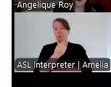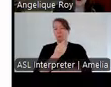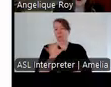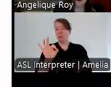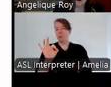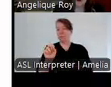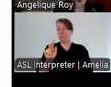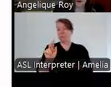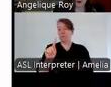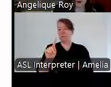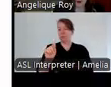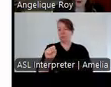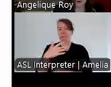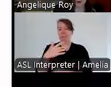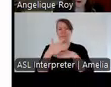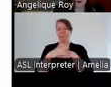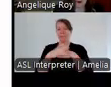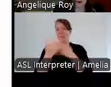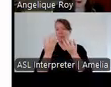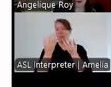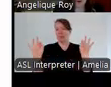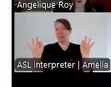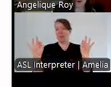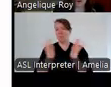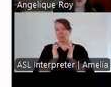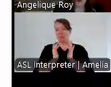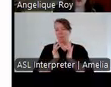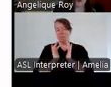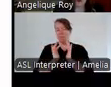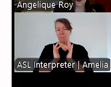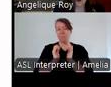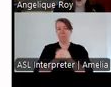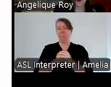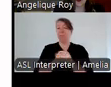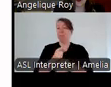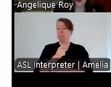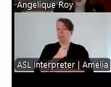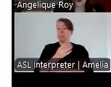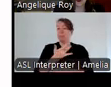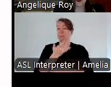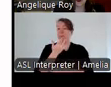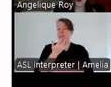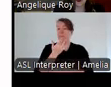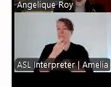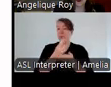which is freely available online. this is a preferred resource for our website content so this made our selection pretty